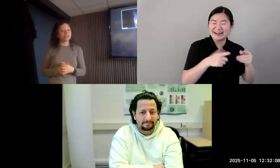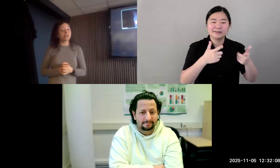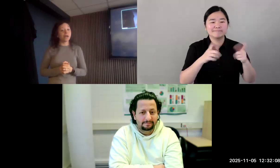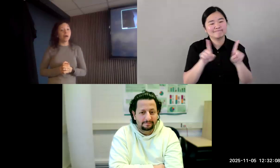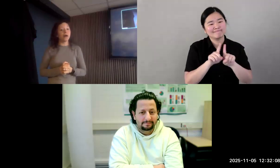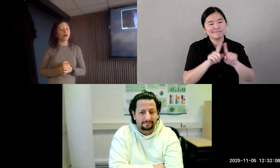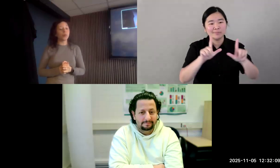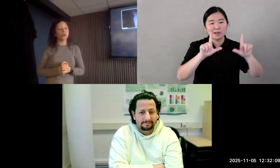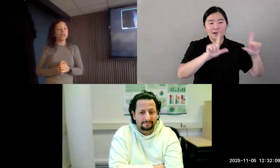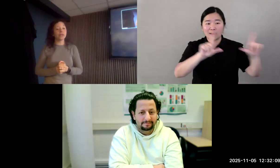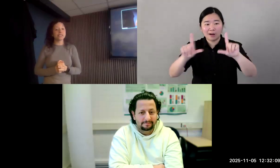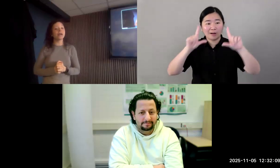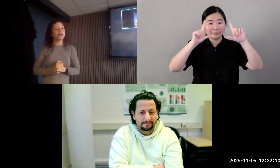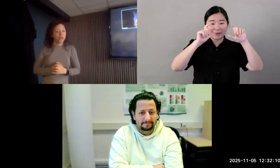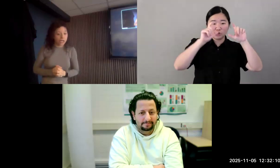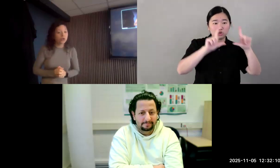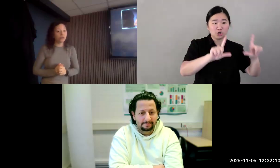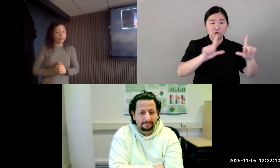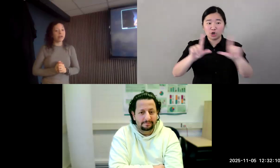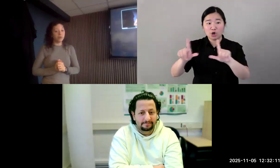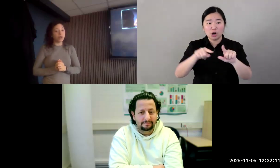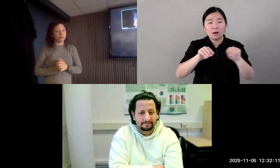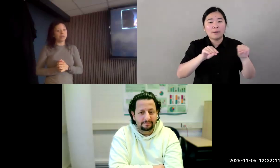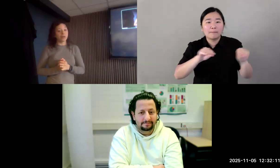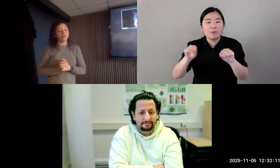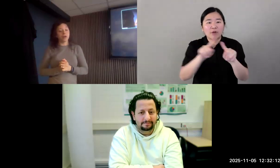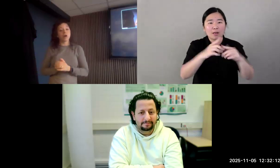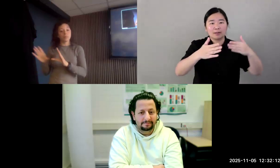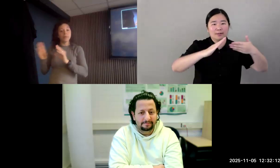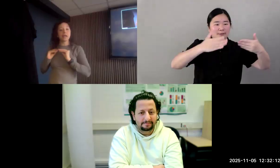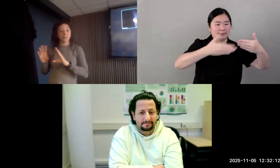So yes, our point here is that it could very well be that they are mimicking.